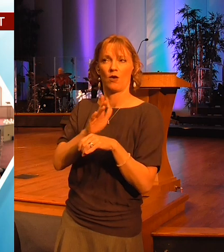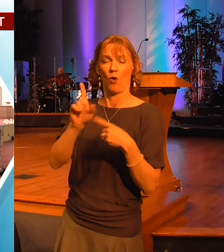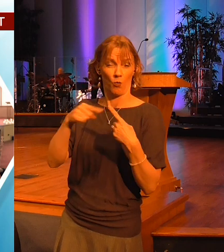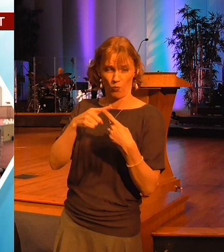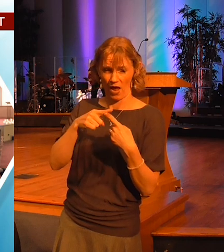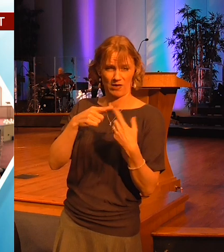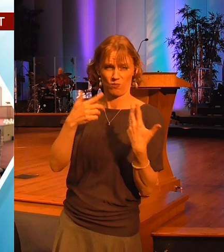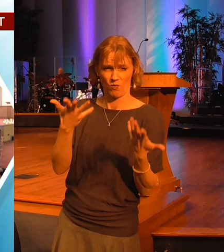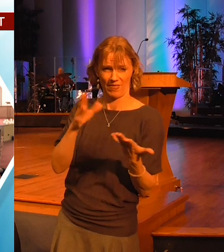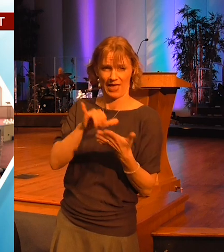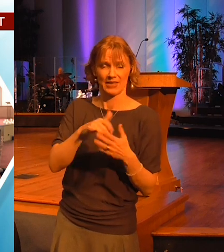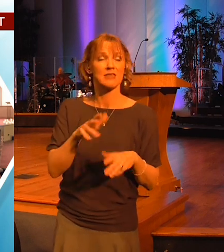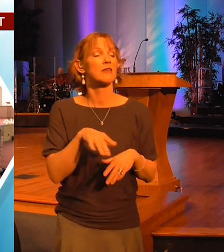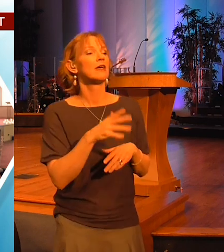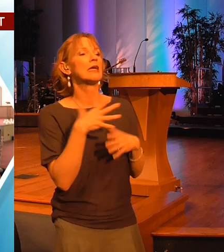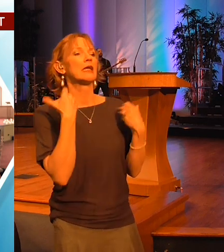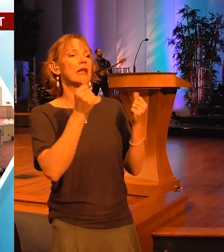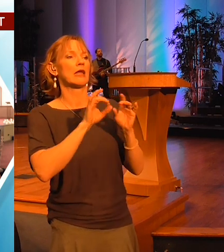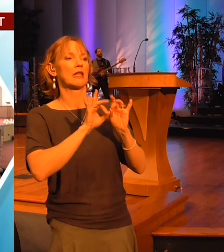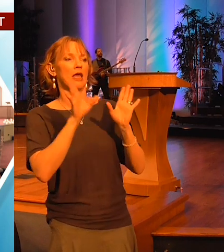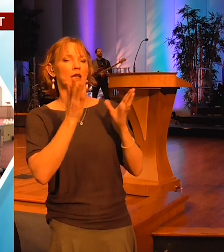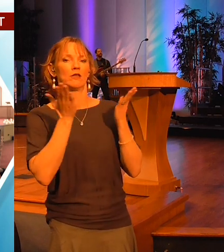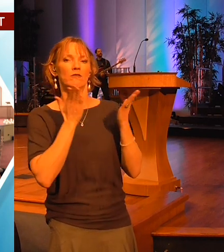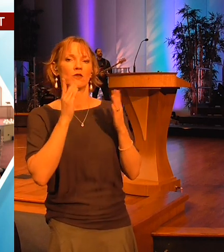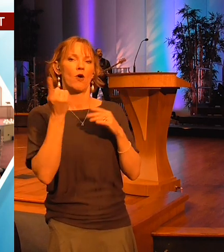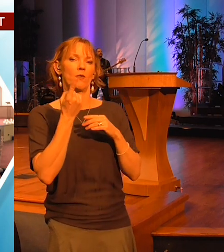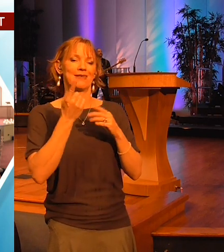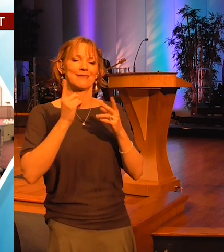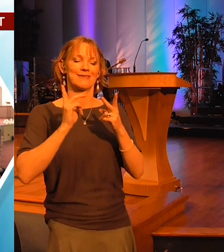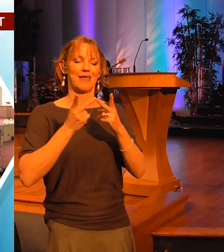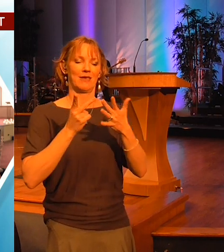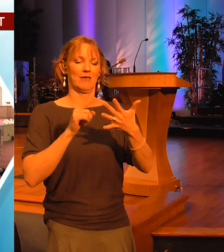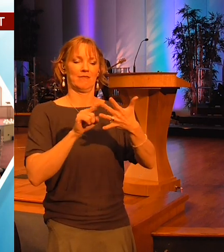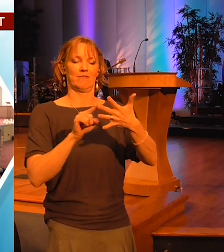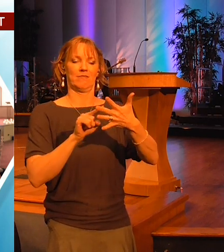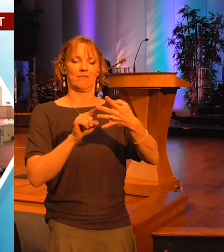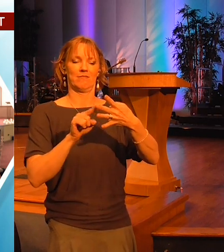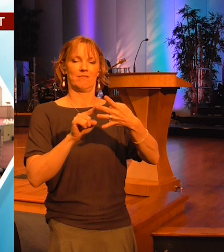so the healing light service is always the second Sunday of the month and it's really a lovely